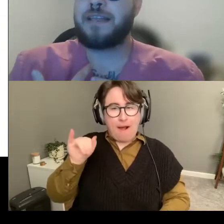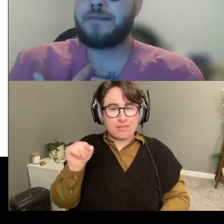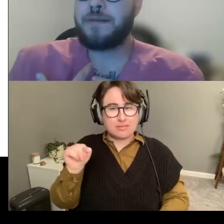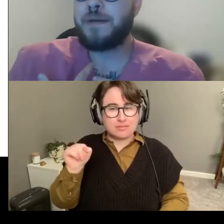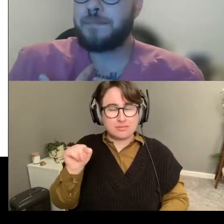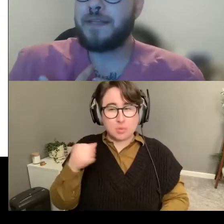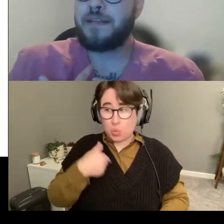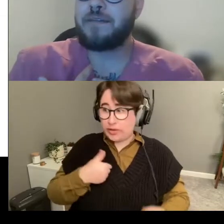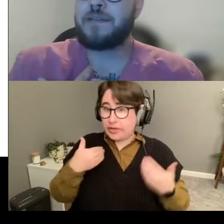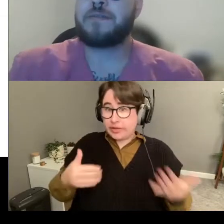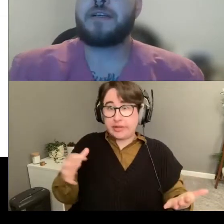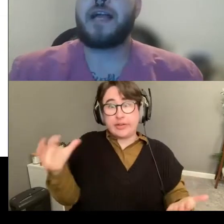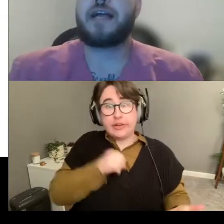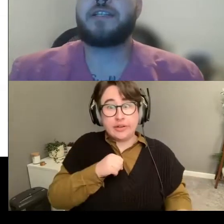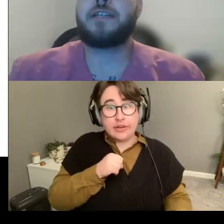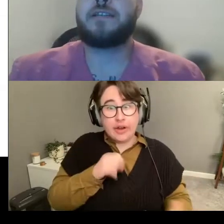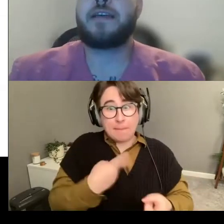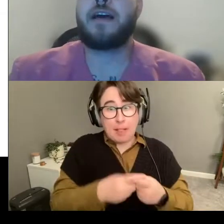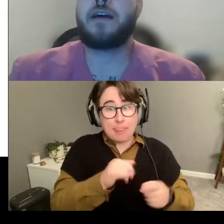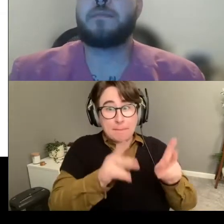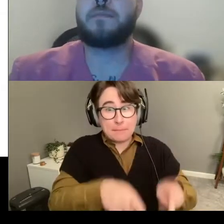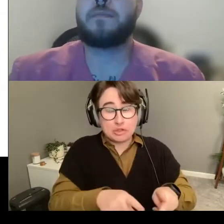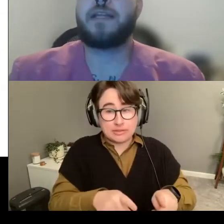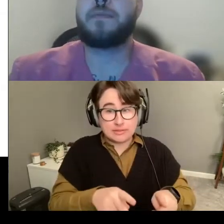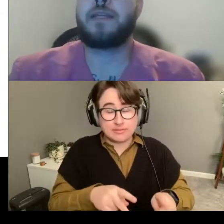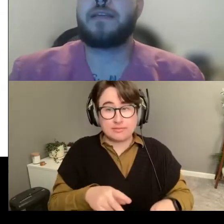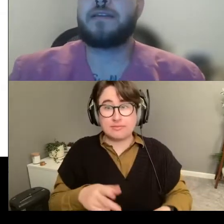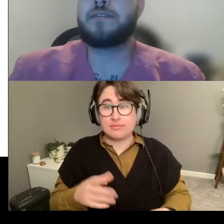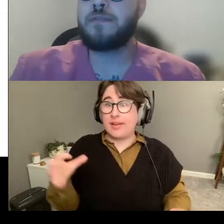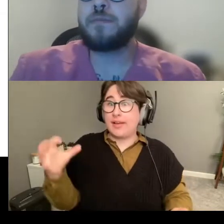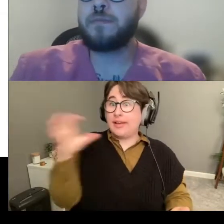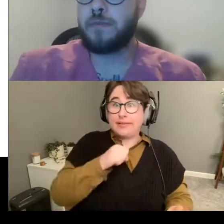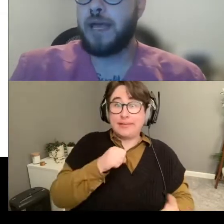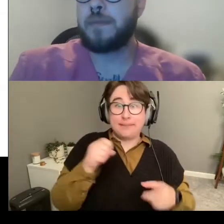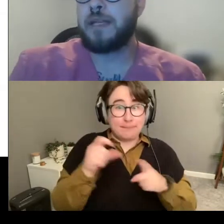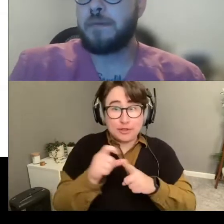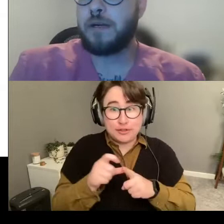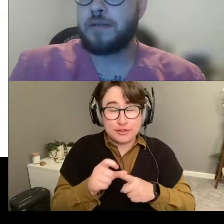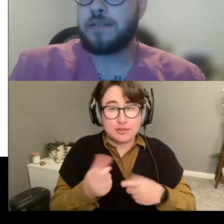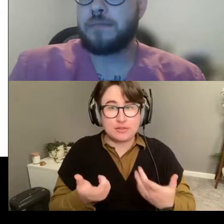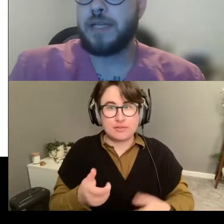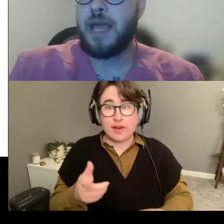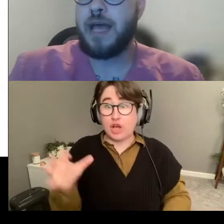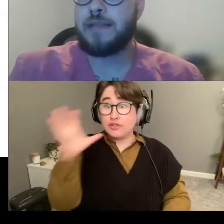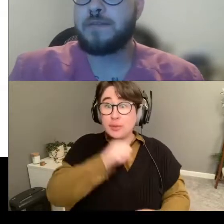that can creep up in individual interactions when we assume how many partners somebody has